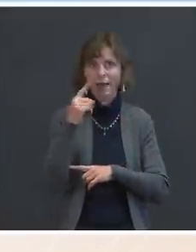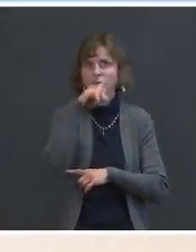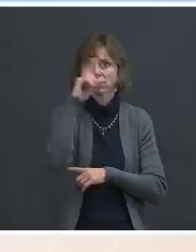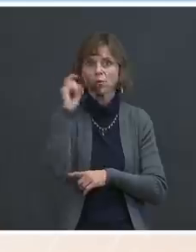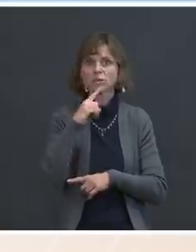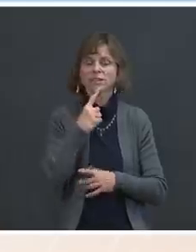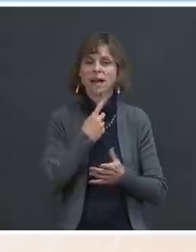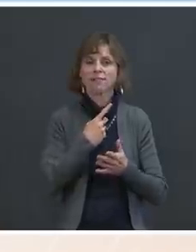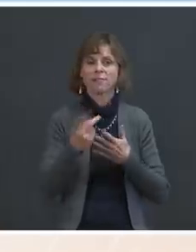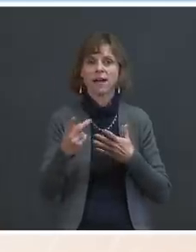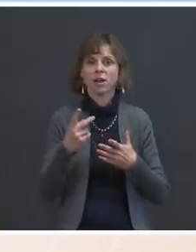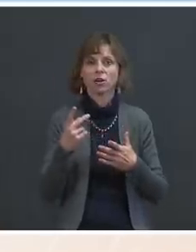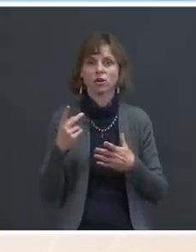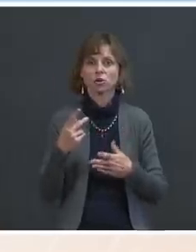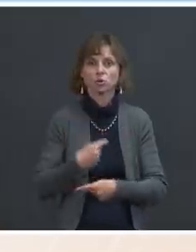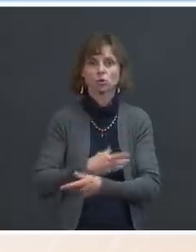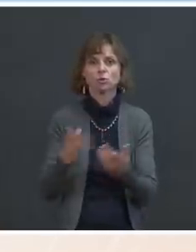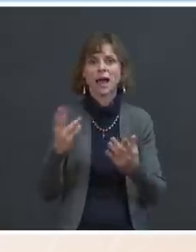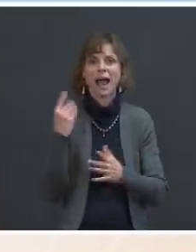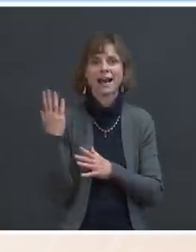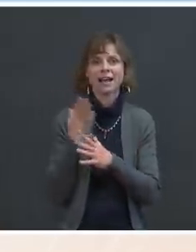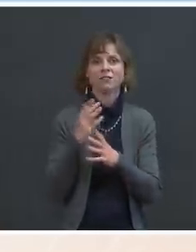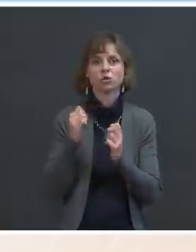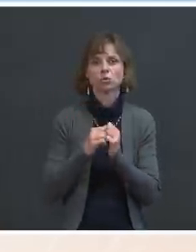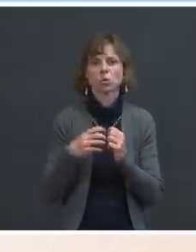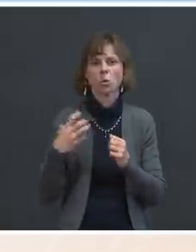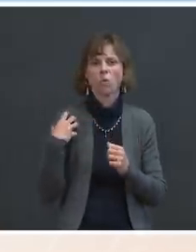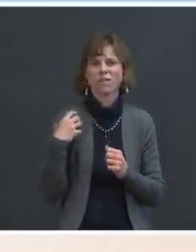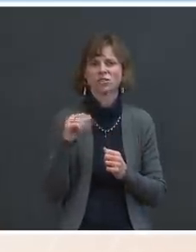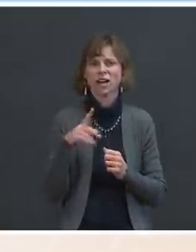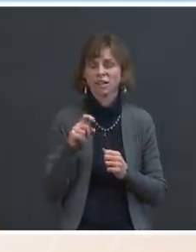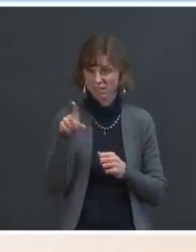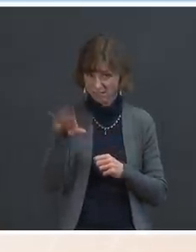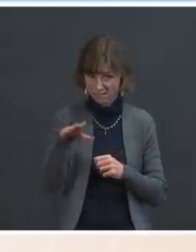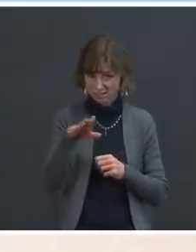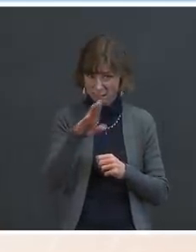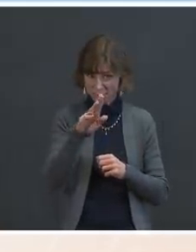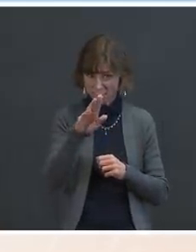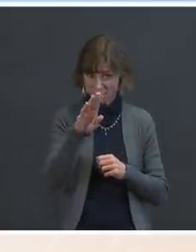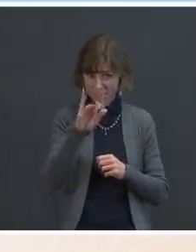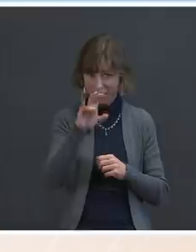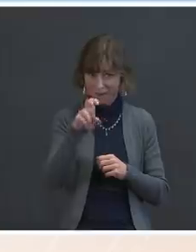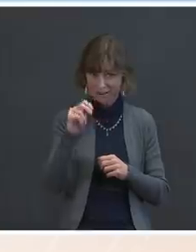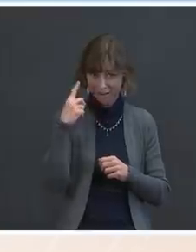and interference with official acts. Does the Biden administration believe that these charges should be dropped?